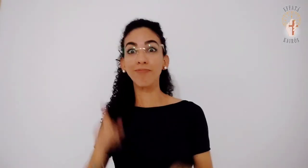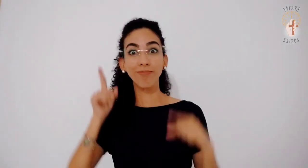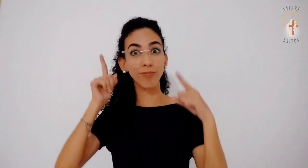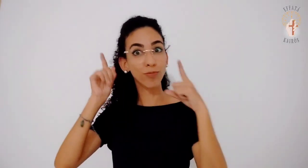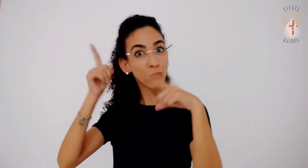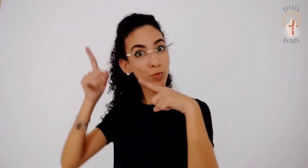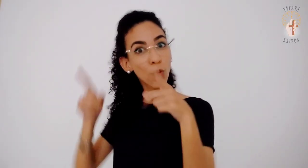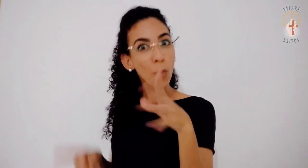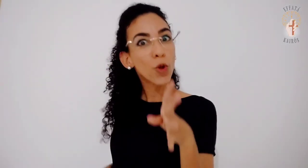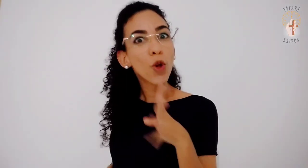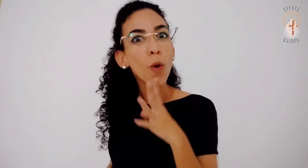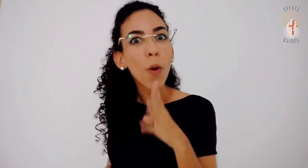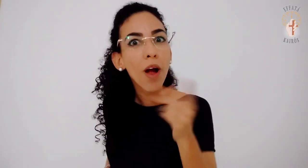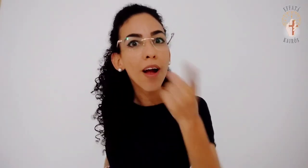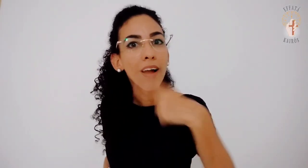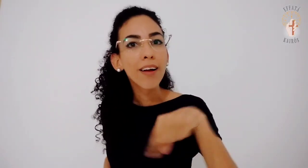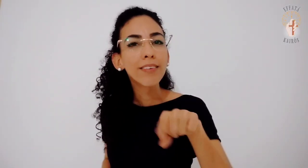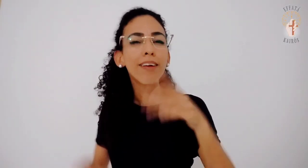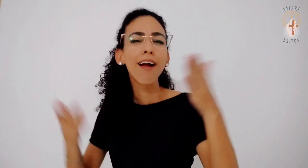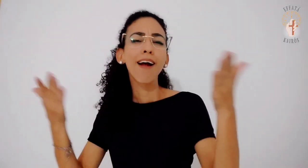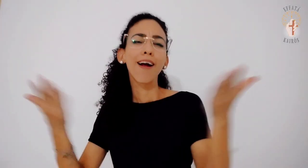see, do you know?